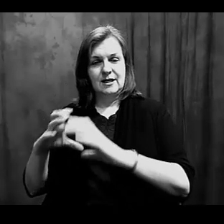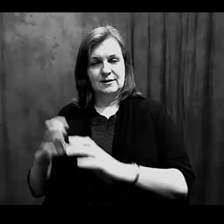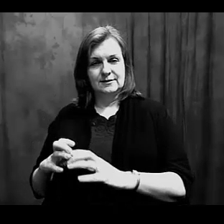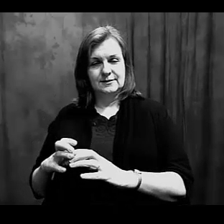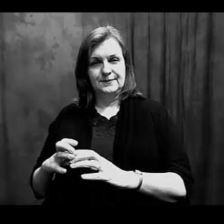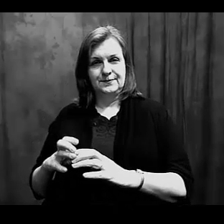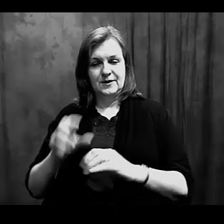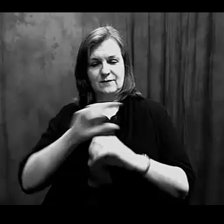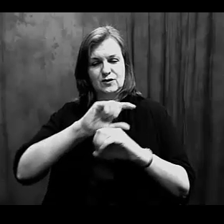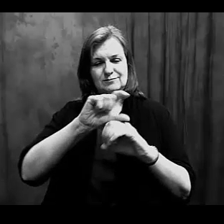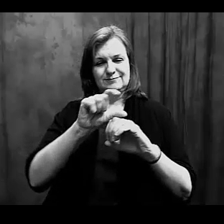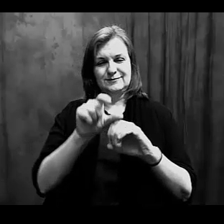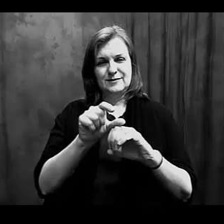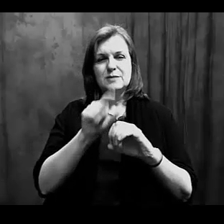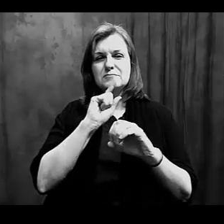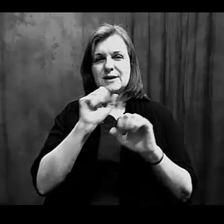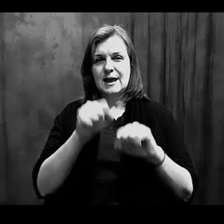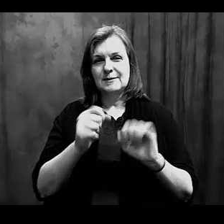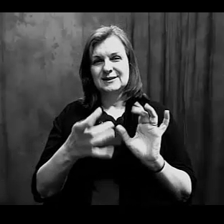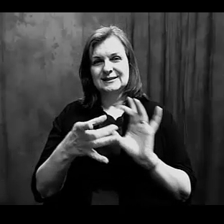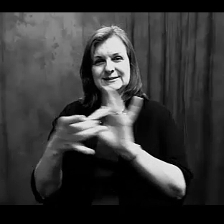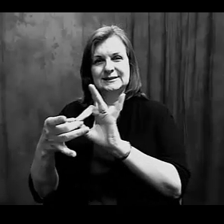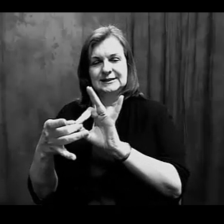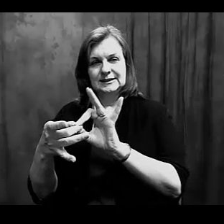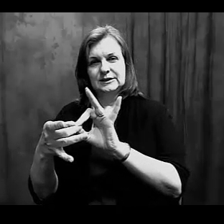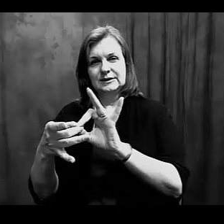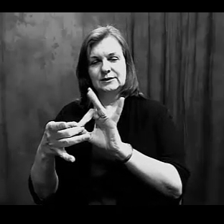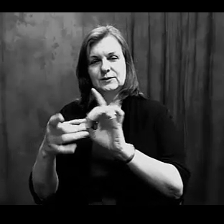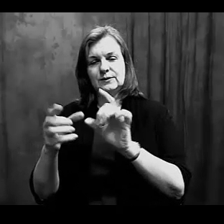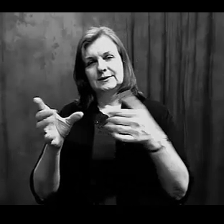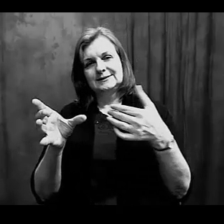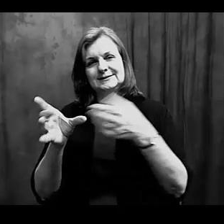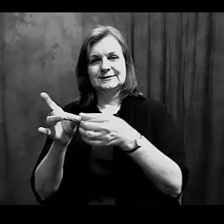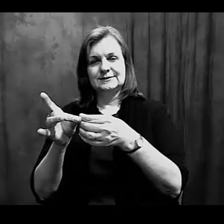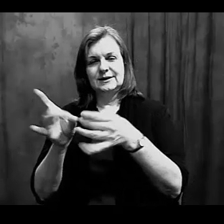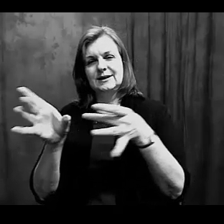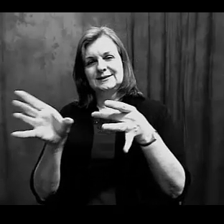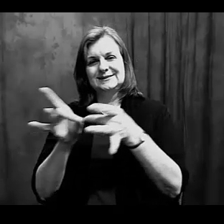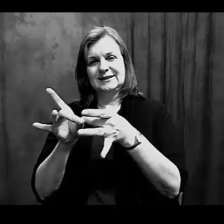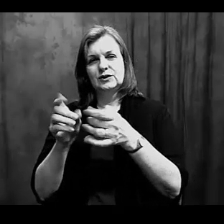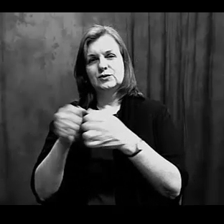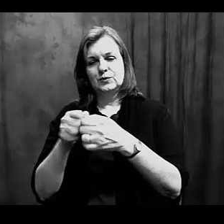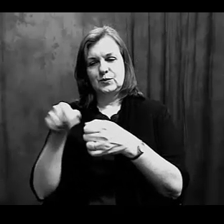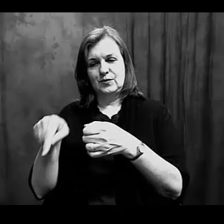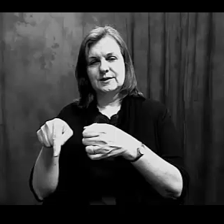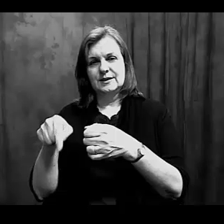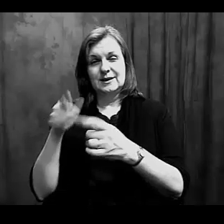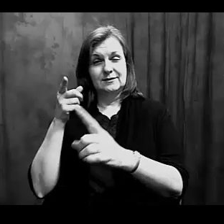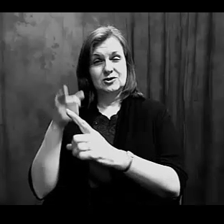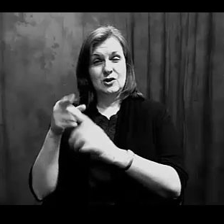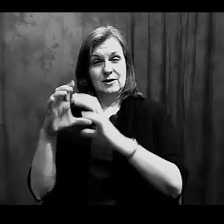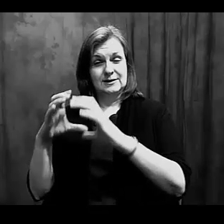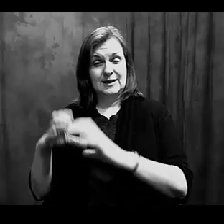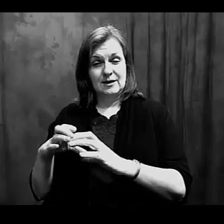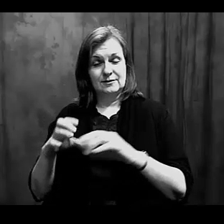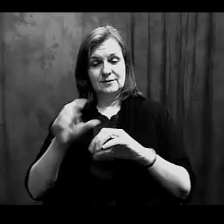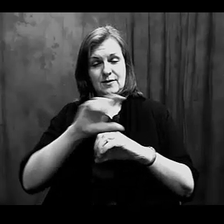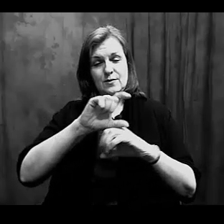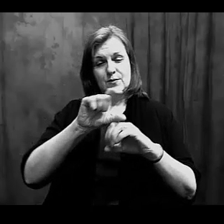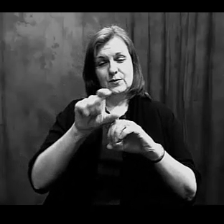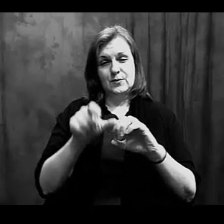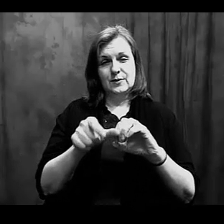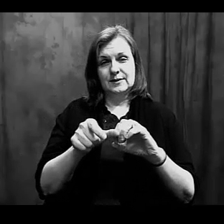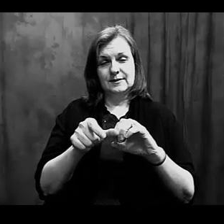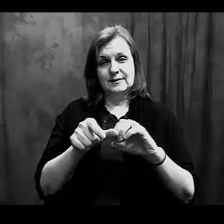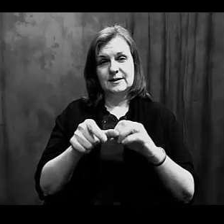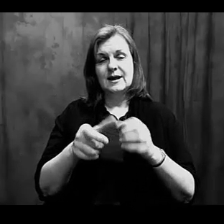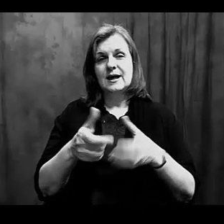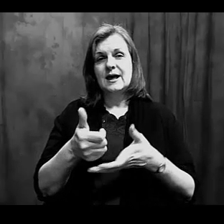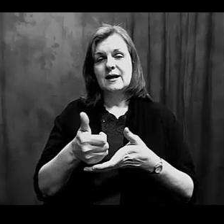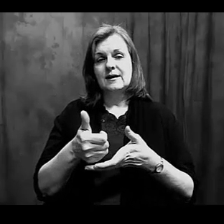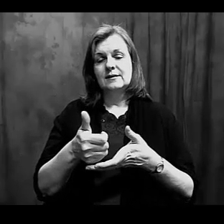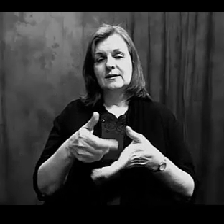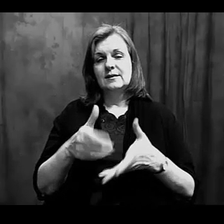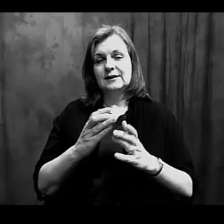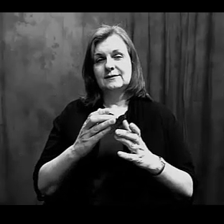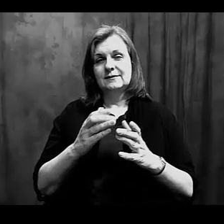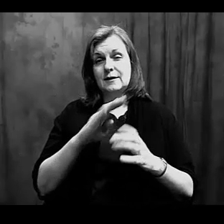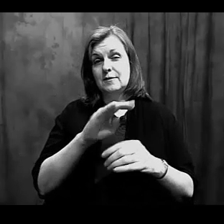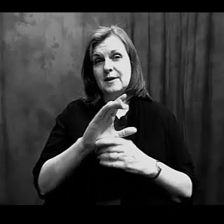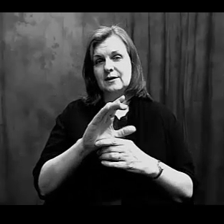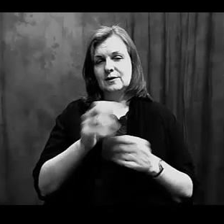target cells now for these capsules to stick to and adhere to these targets cells it allows them to very quickly